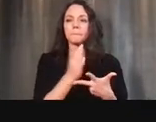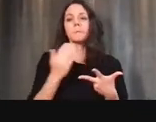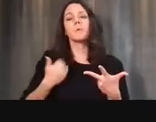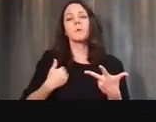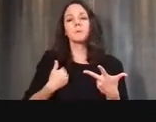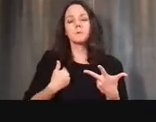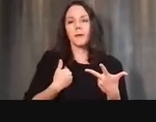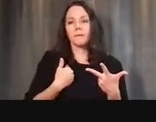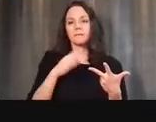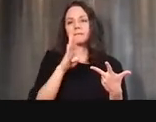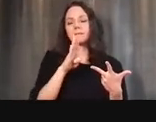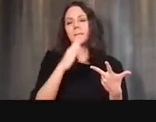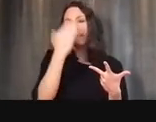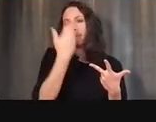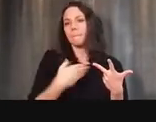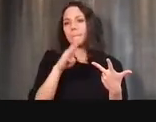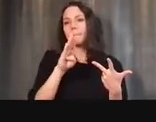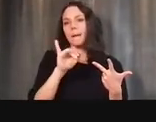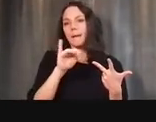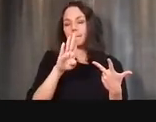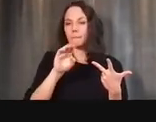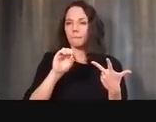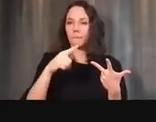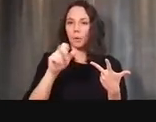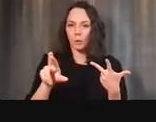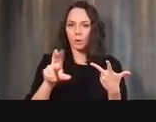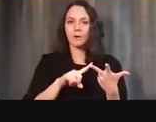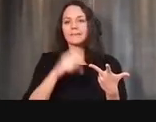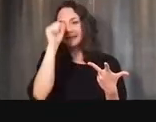been working with, and they're going to bring their members in.